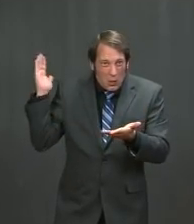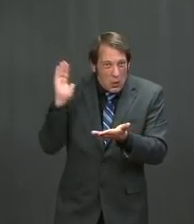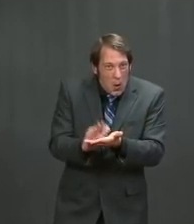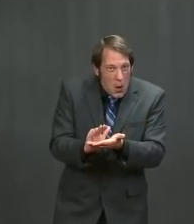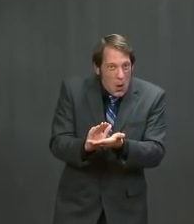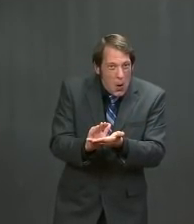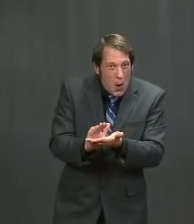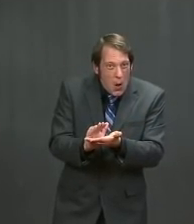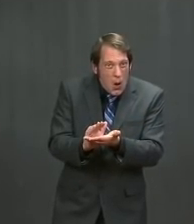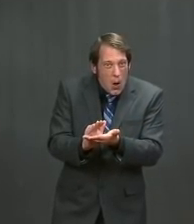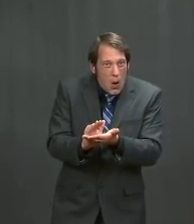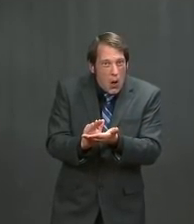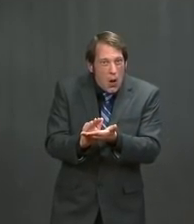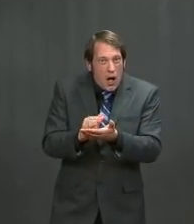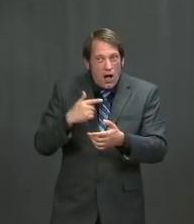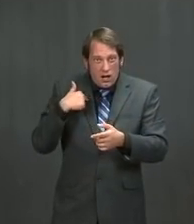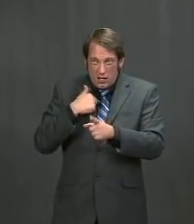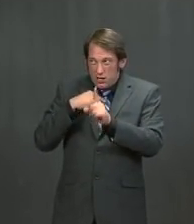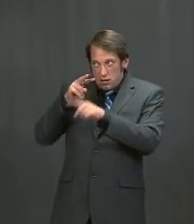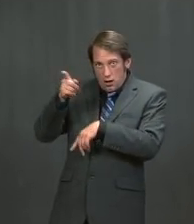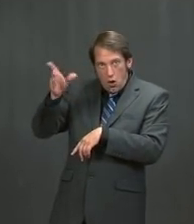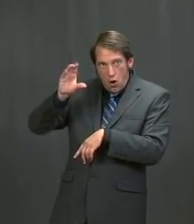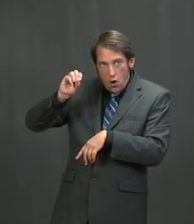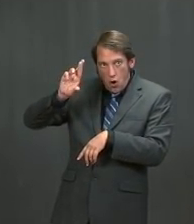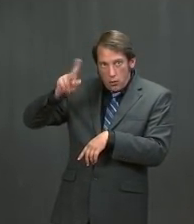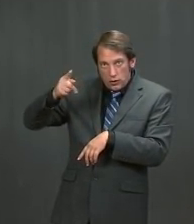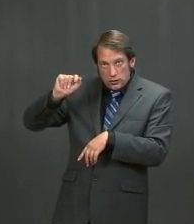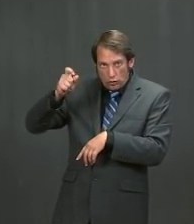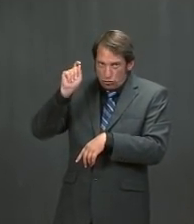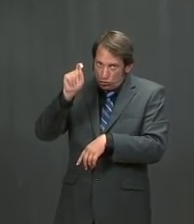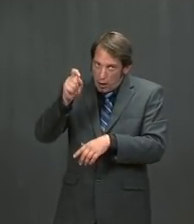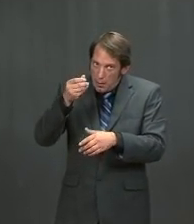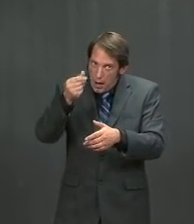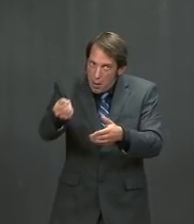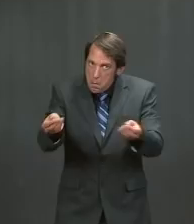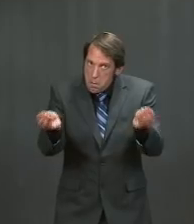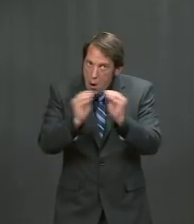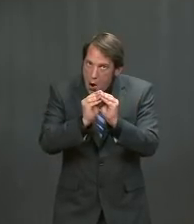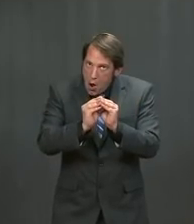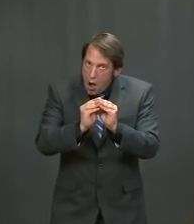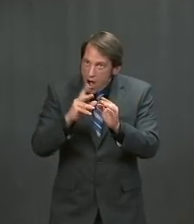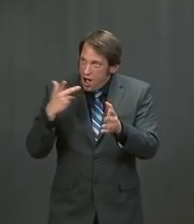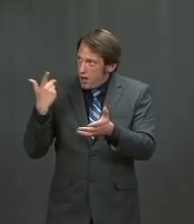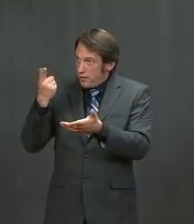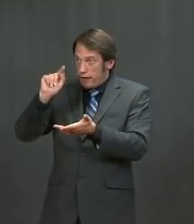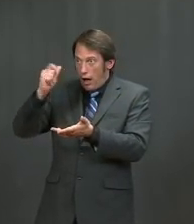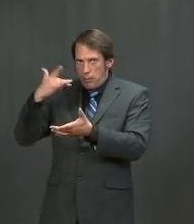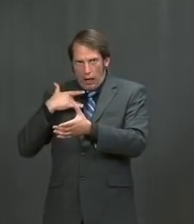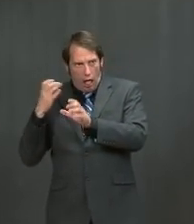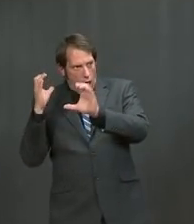not that it should be on the backs of consumers and the American people through user fees, which is exactly what it would be.